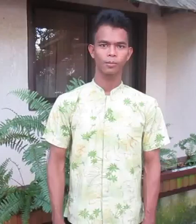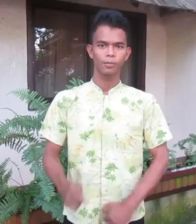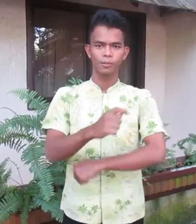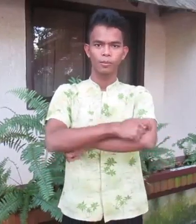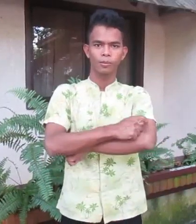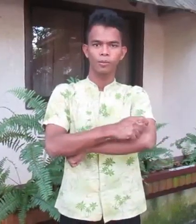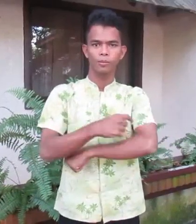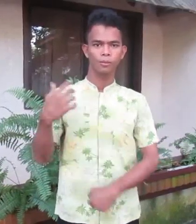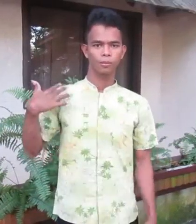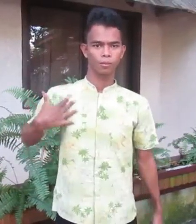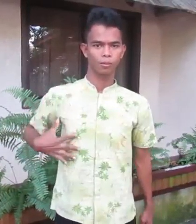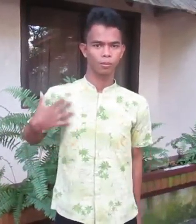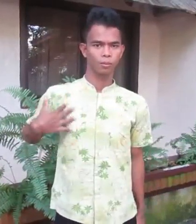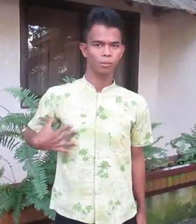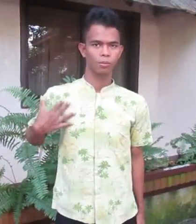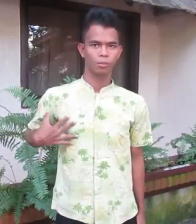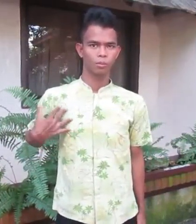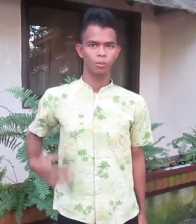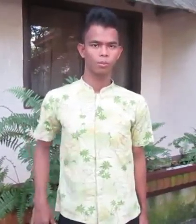TABLE CLOTH